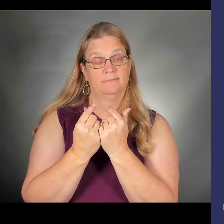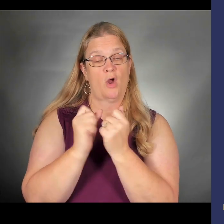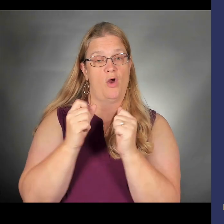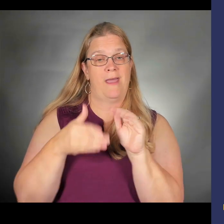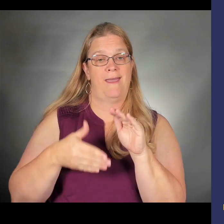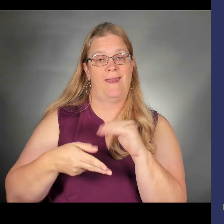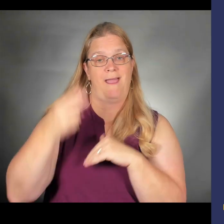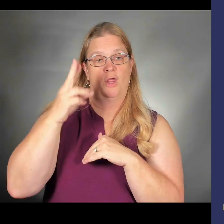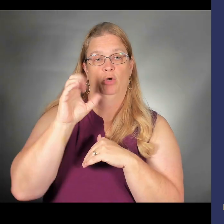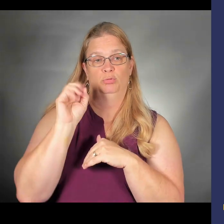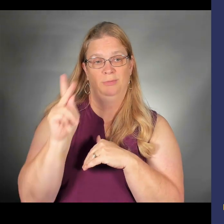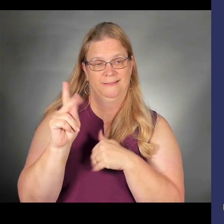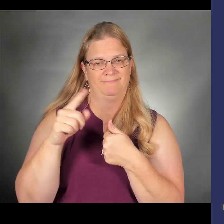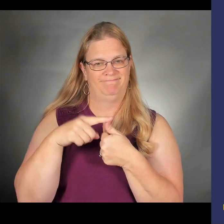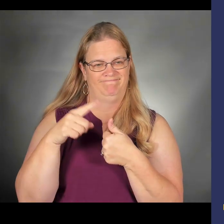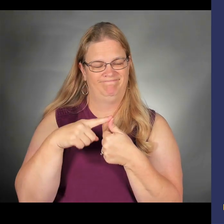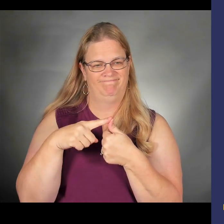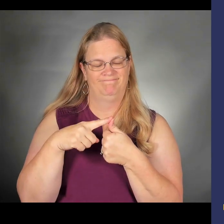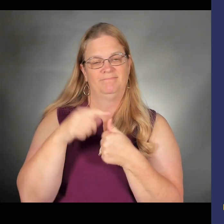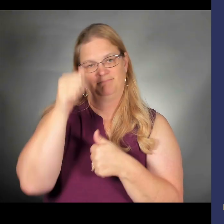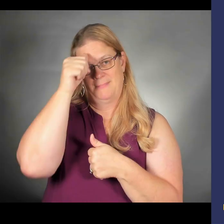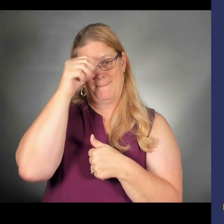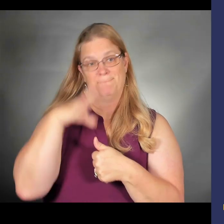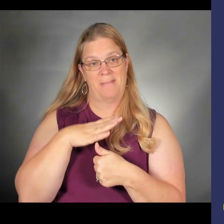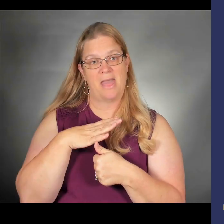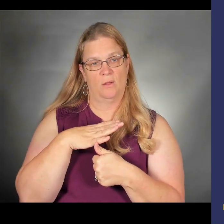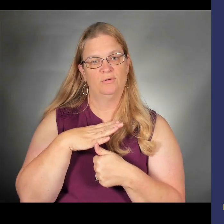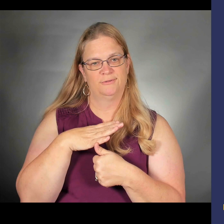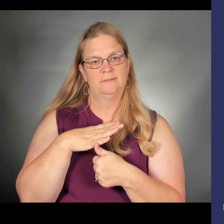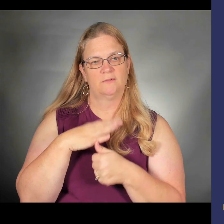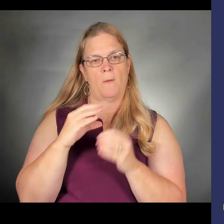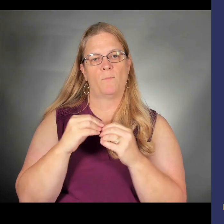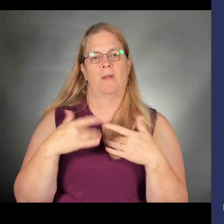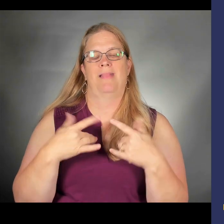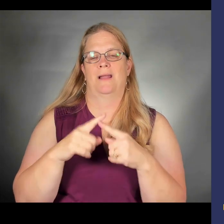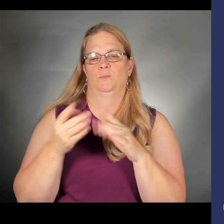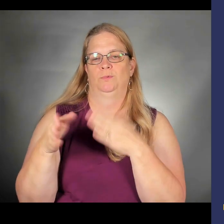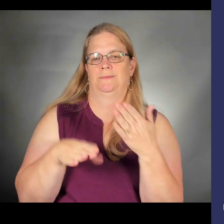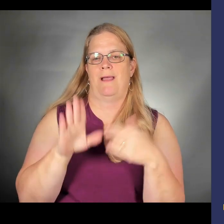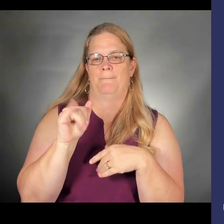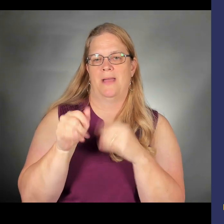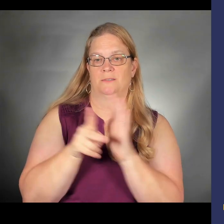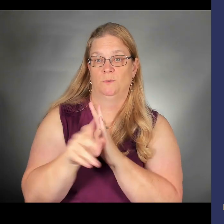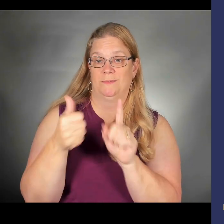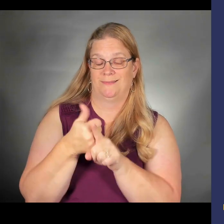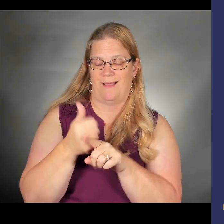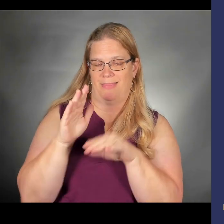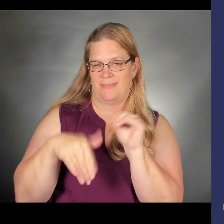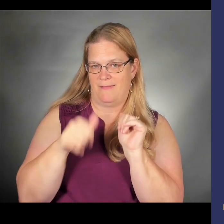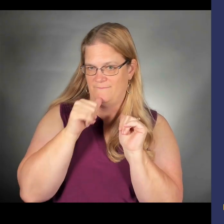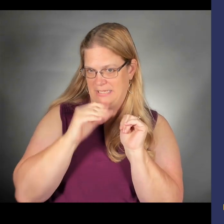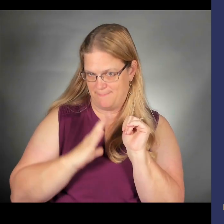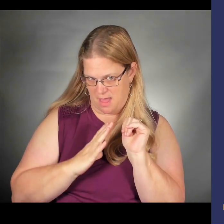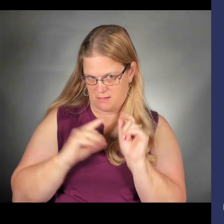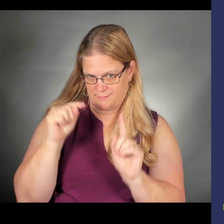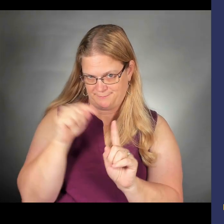Some groups are at a higher risk. Males are more likely to die by suicide than females,